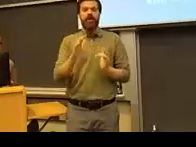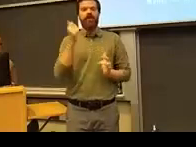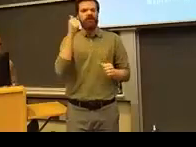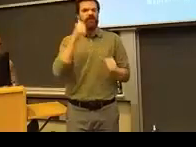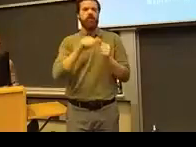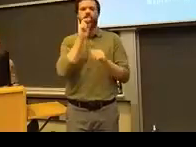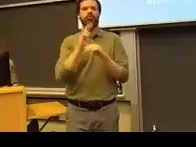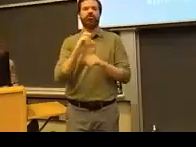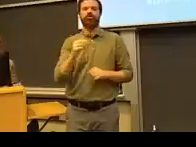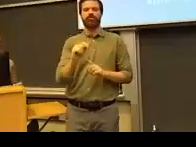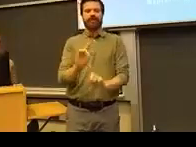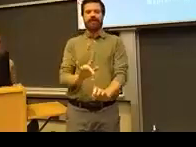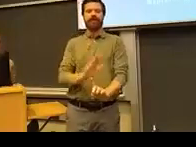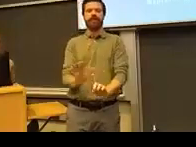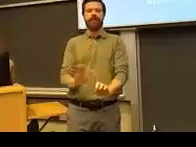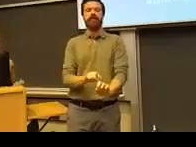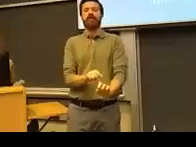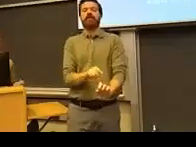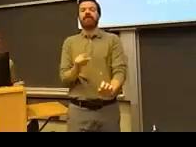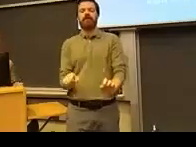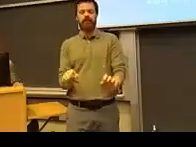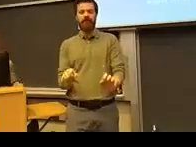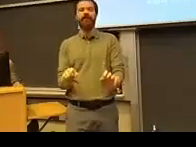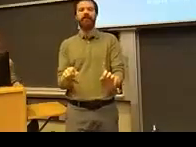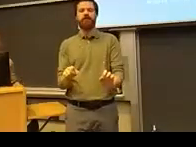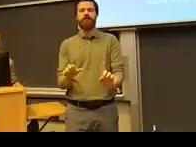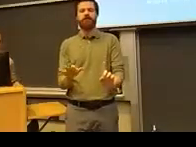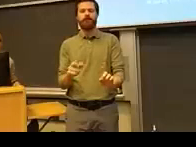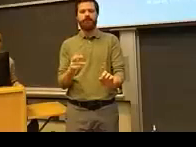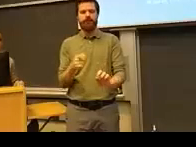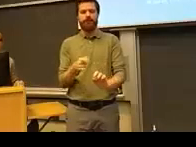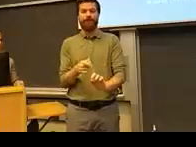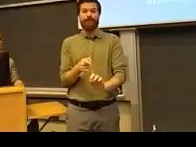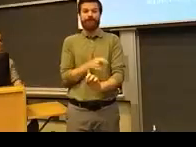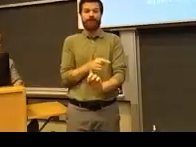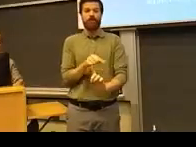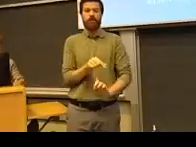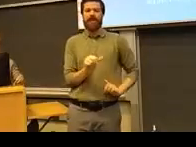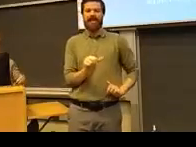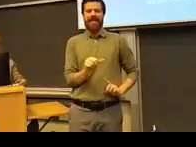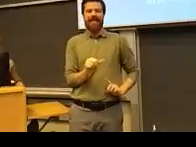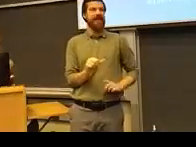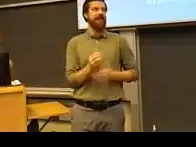chat but instead use the web um what's it called again the question the Q&A section on the web uh